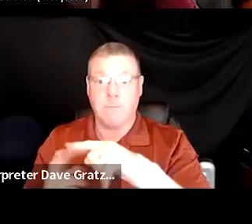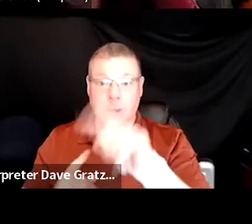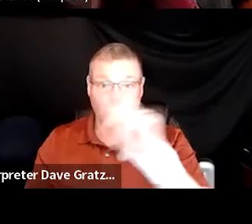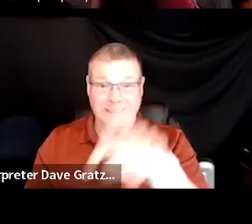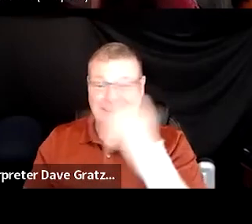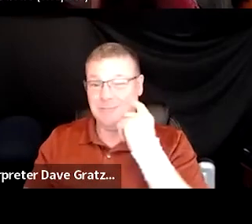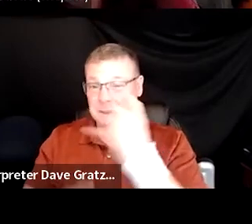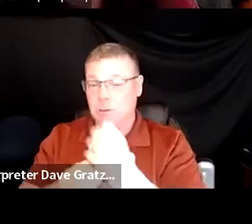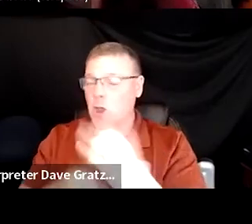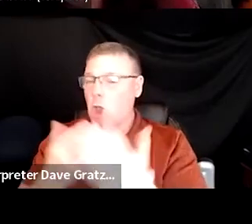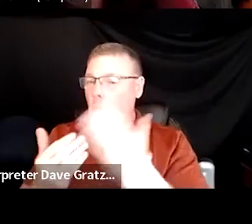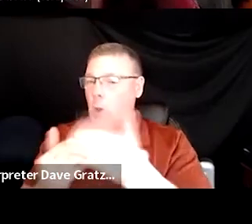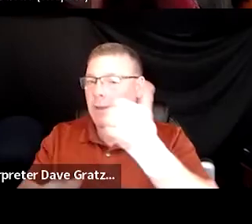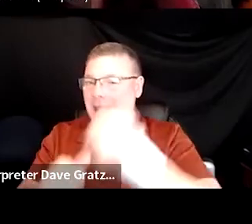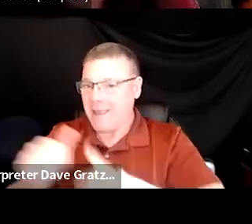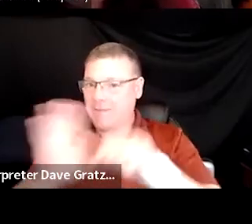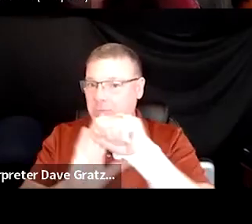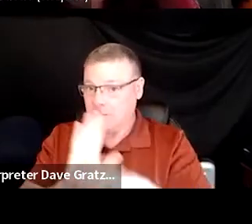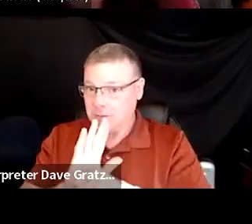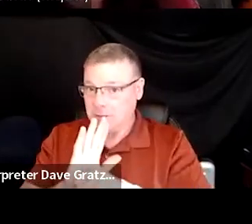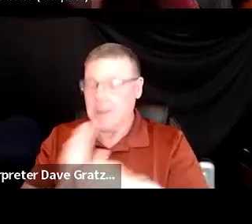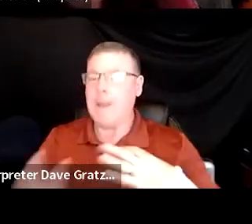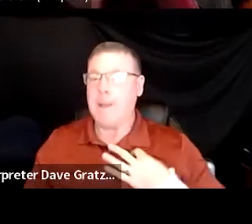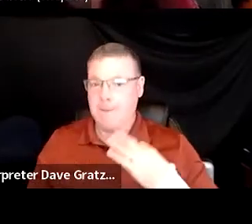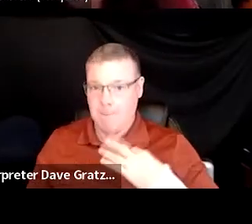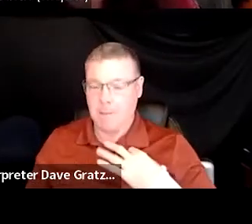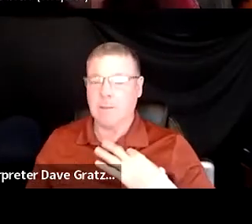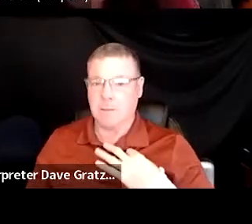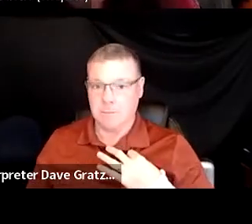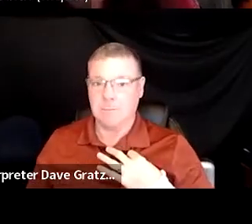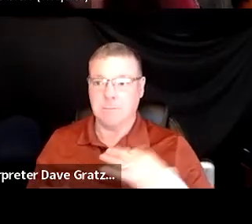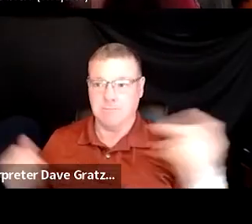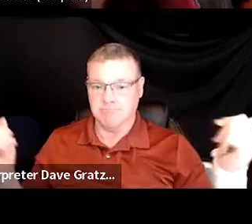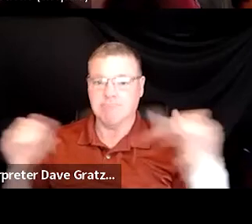just about every state in the country applied for that. It was a Vibrant planning grant.